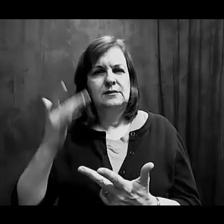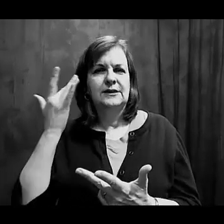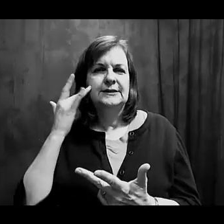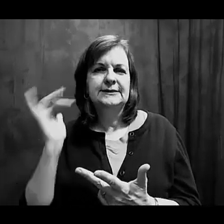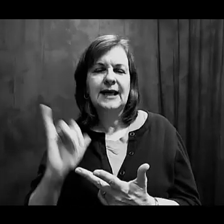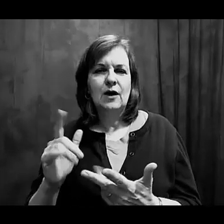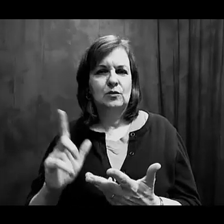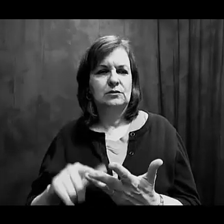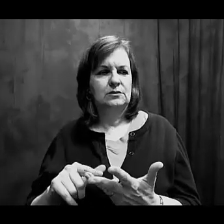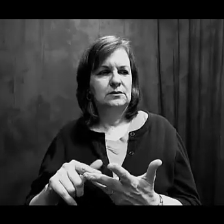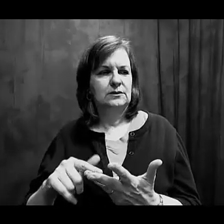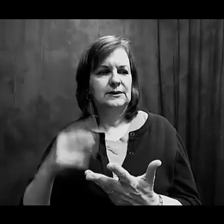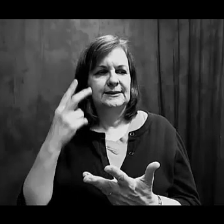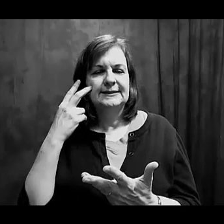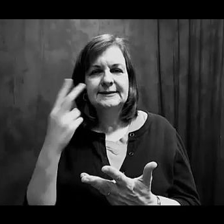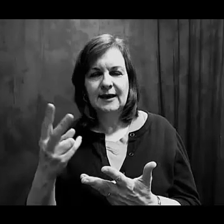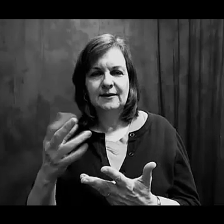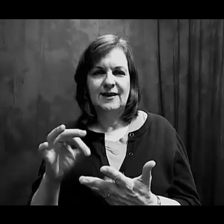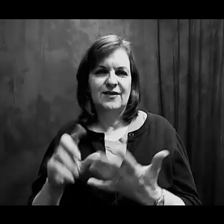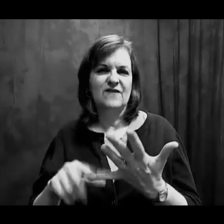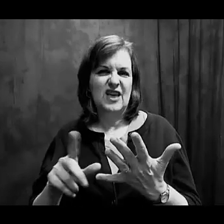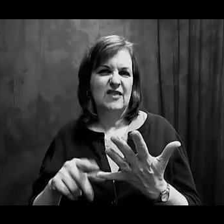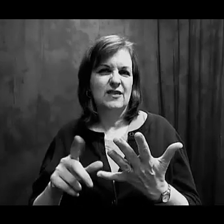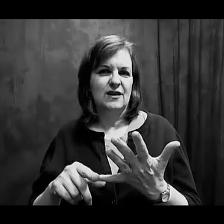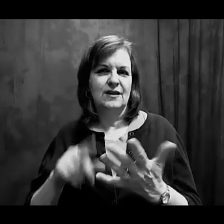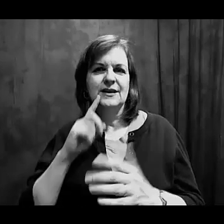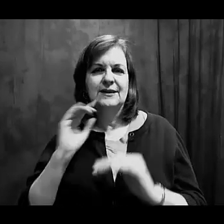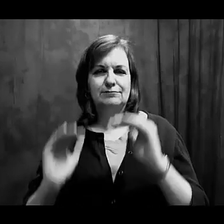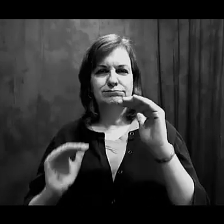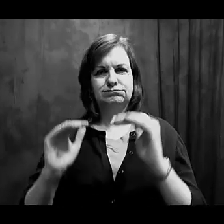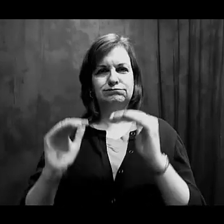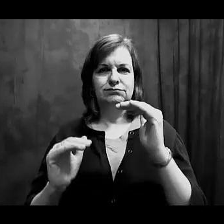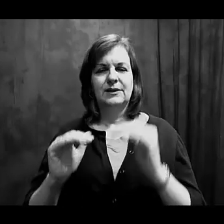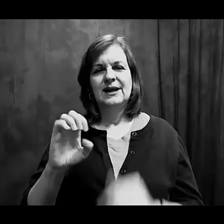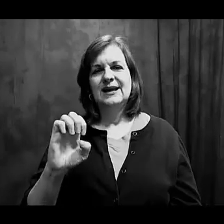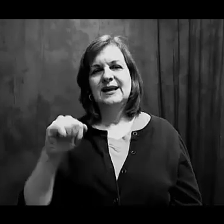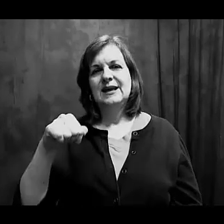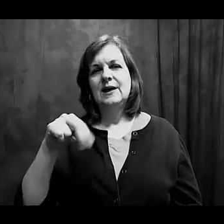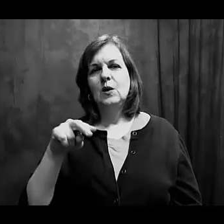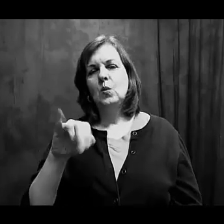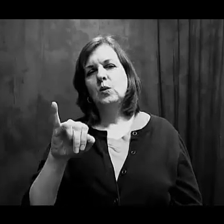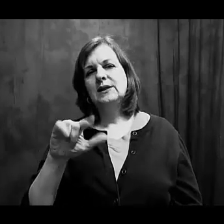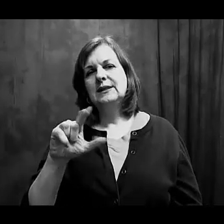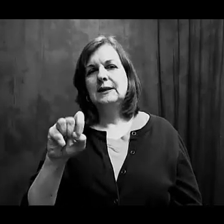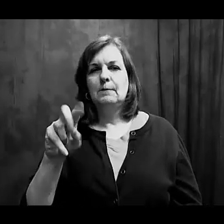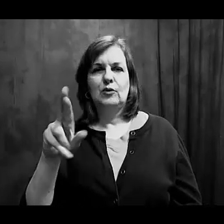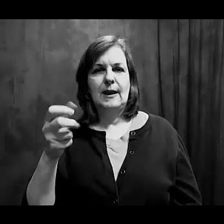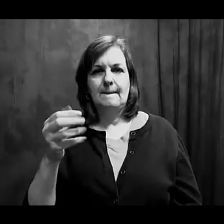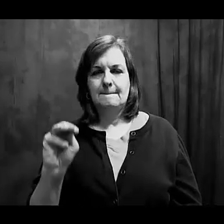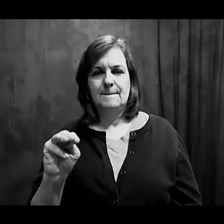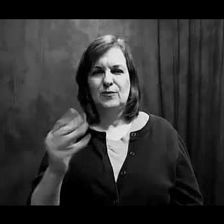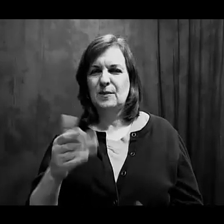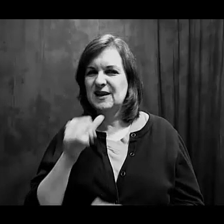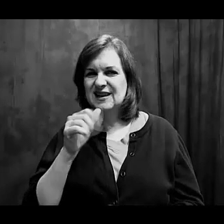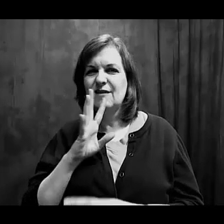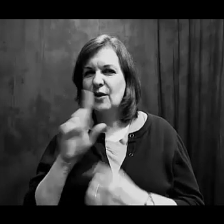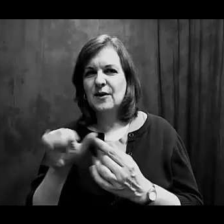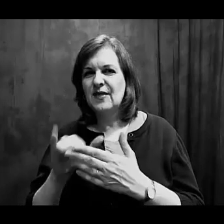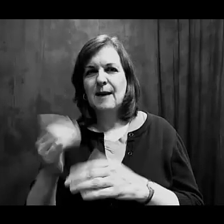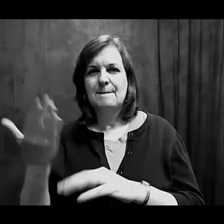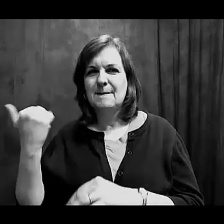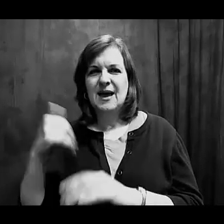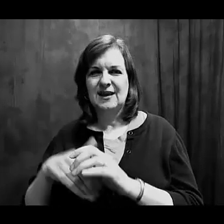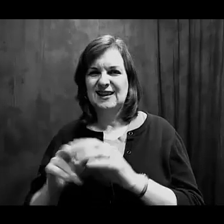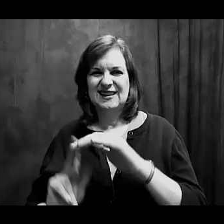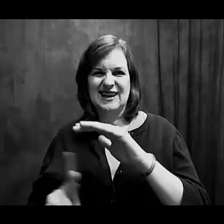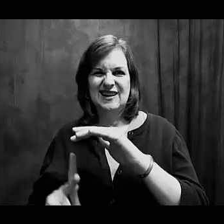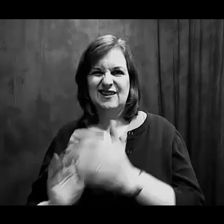and the fifth is actually equilibrium which they probably didn't tell you a whole lot about in kindergarten but it's associated with balance